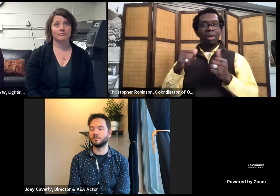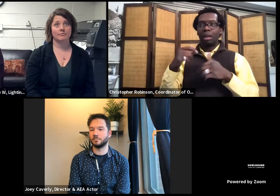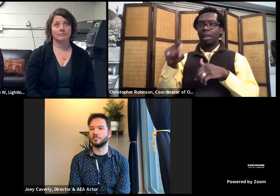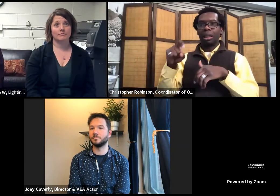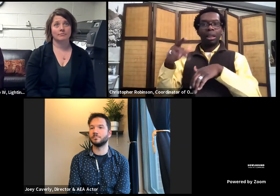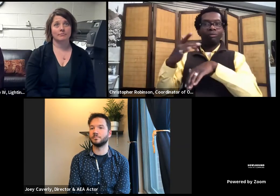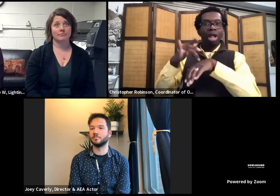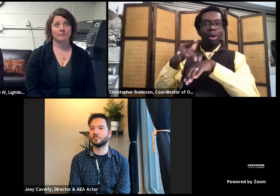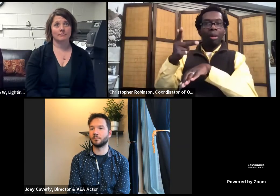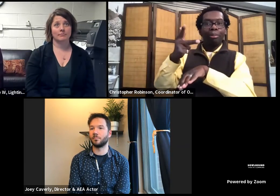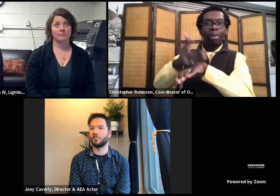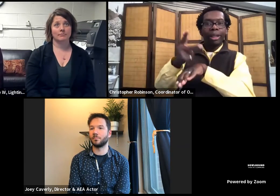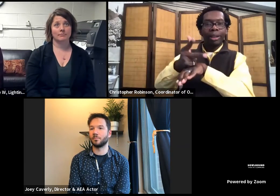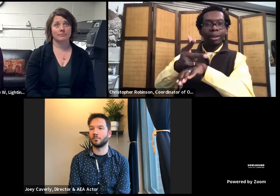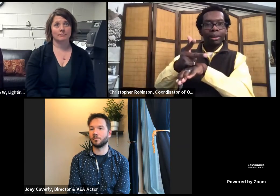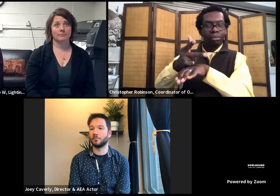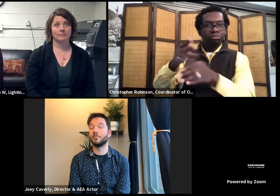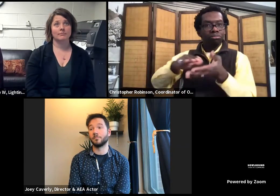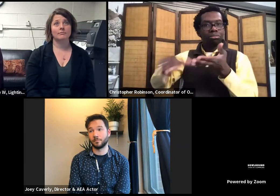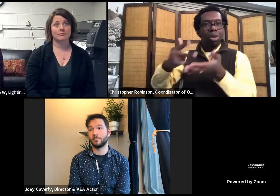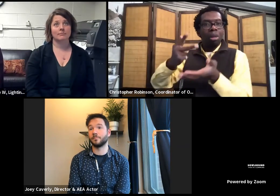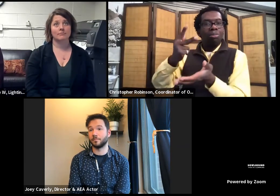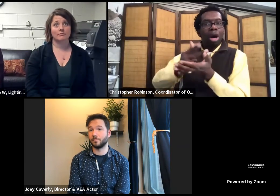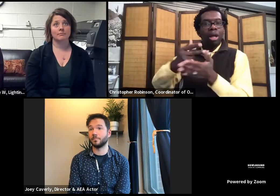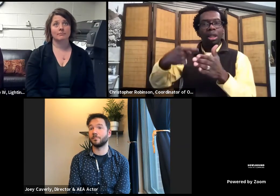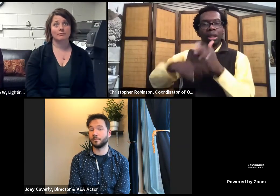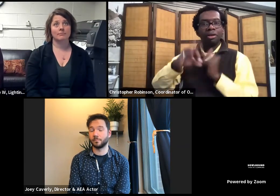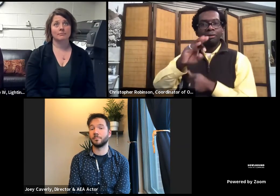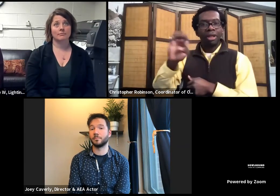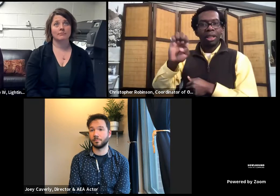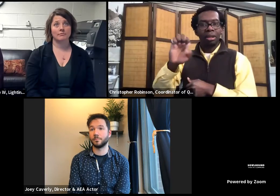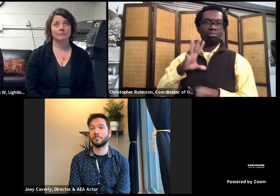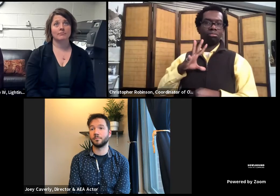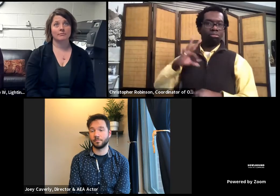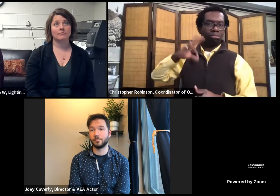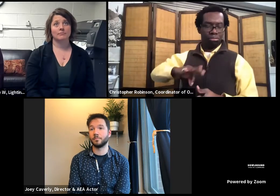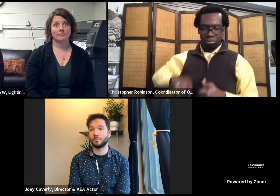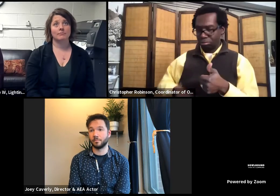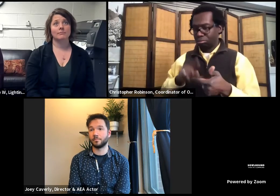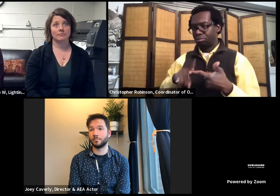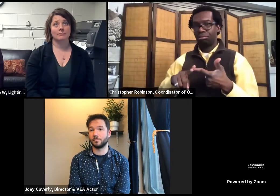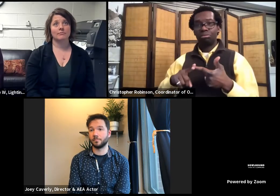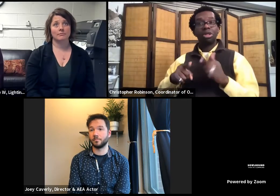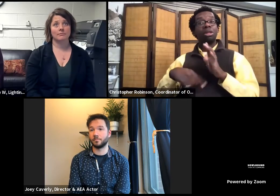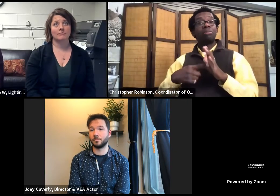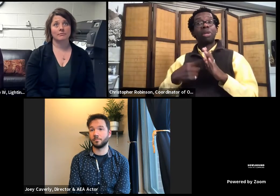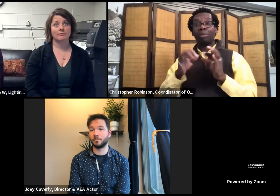Interpreters traveling back and forth to rehearsal, waived parking fee for them might be helpful.